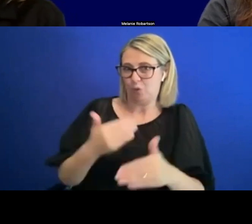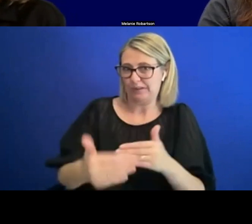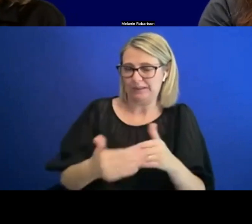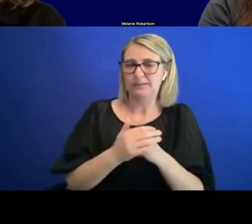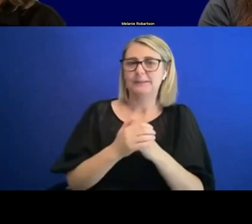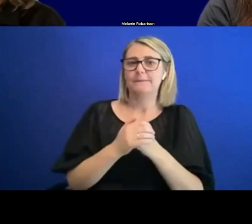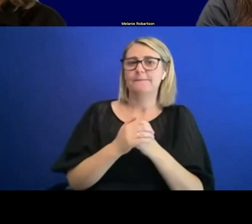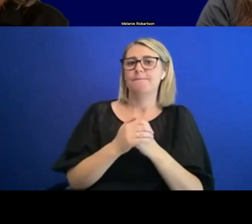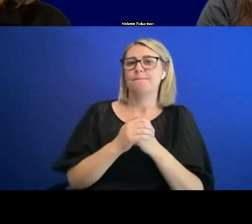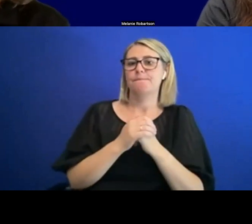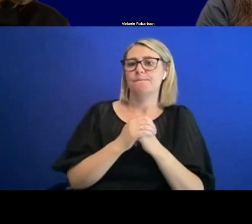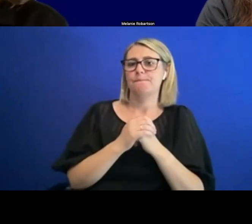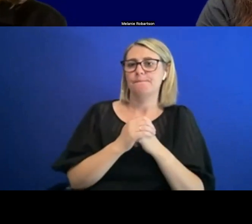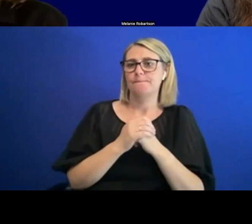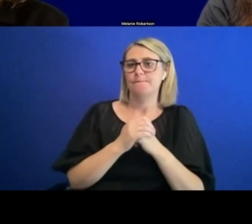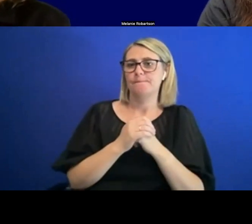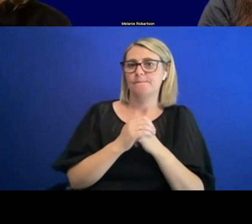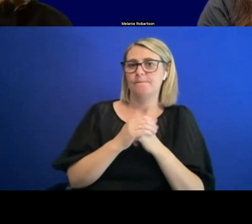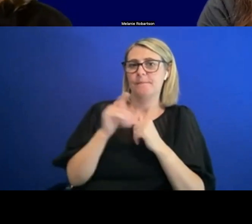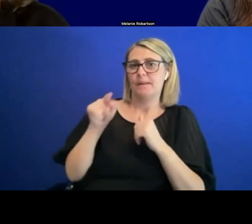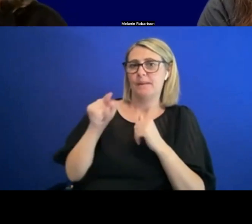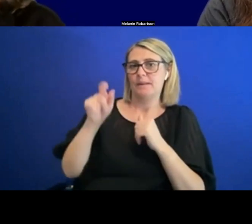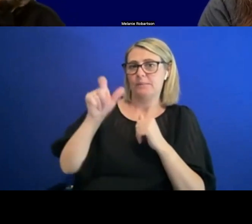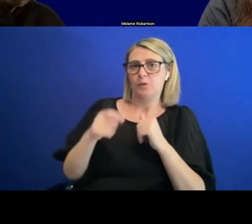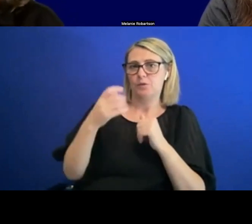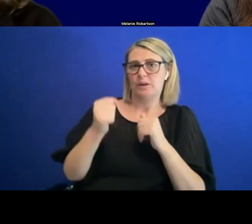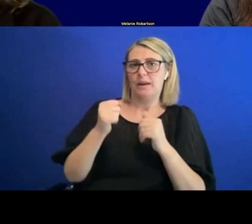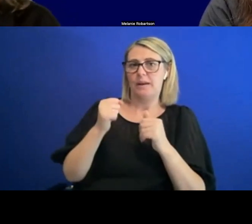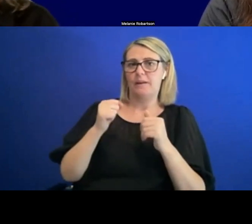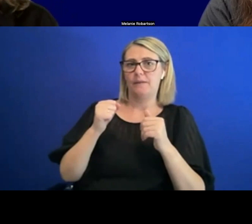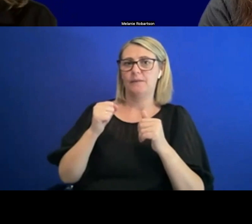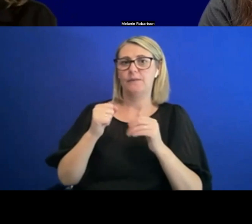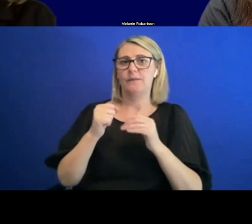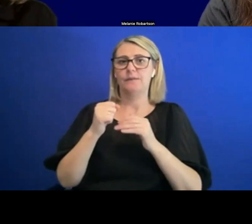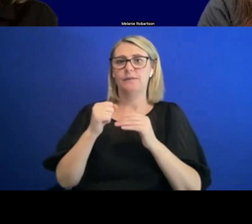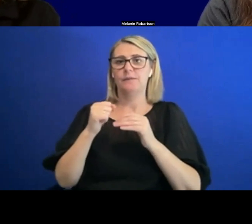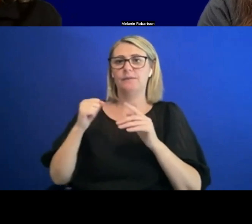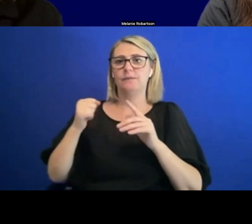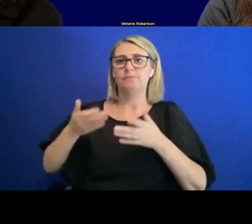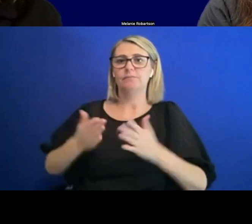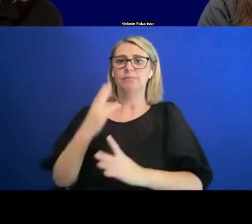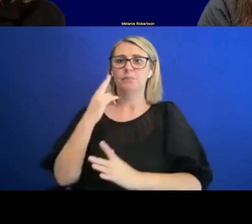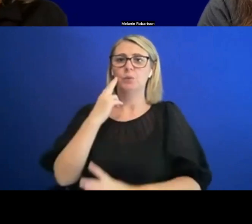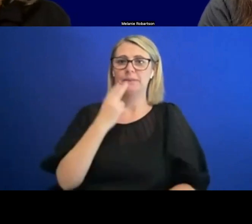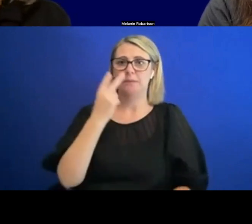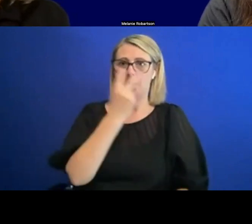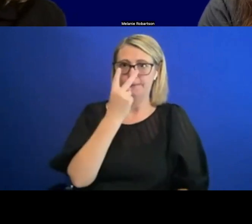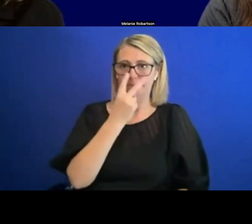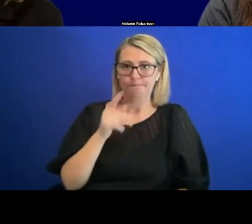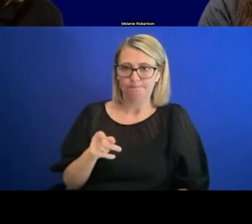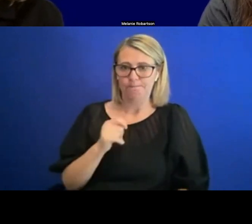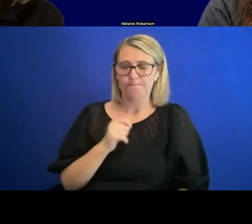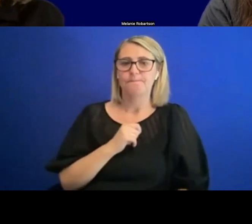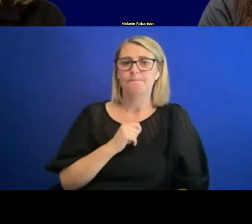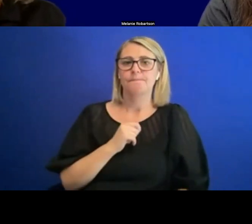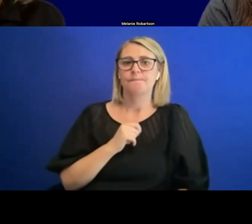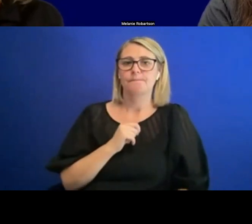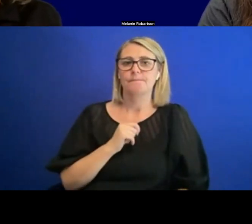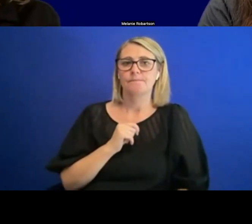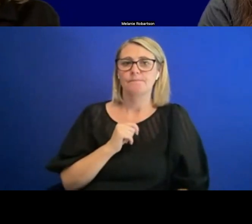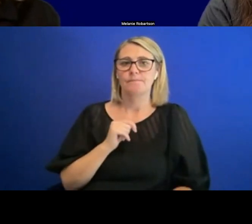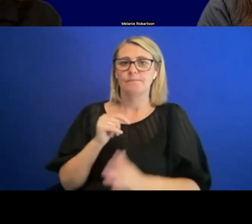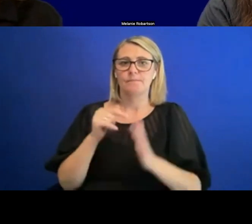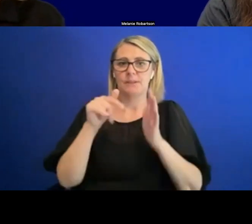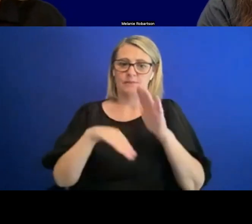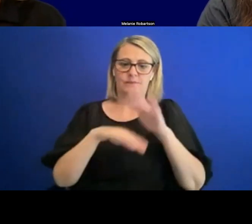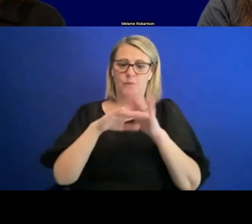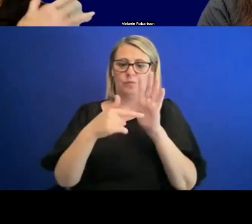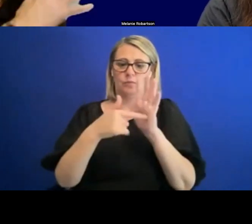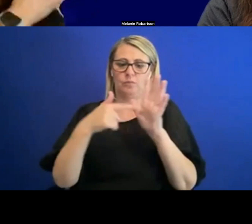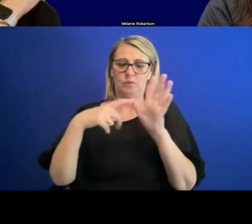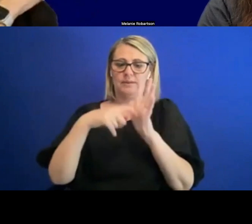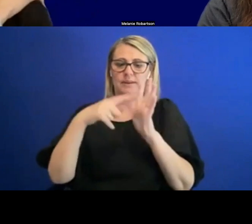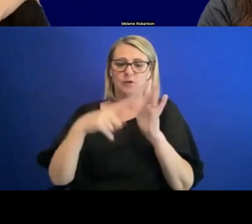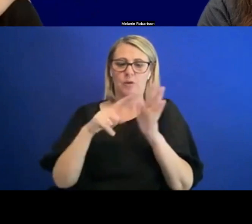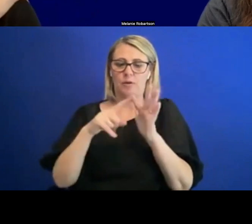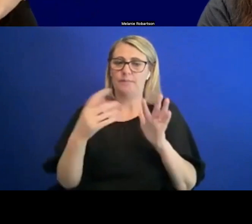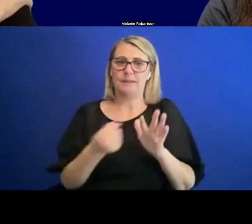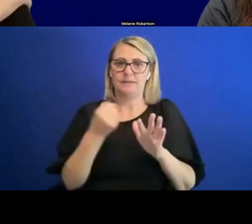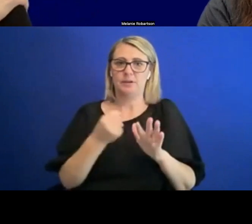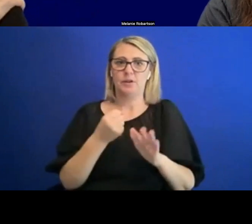who lives with congenital deafblindness, it is a purely tactile thing, so it is a particular